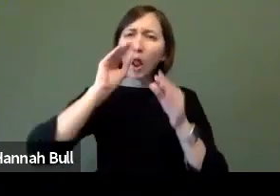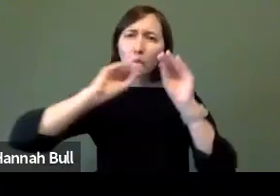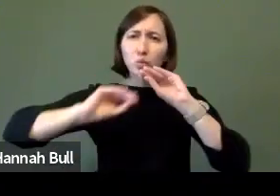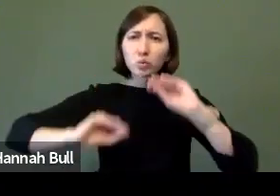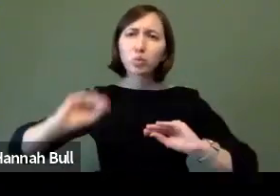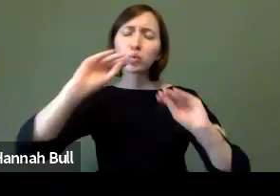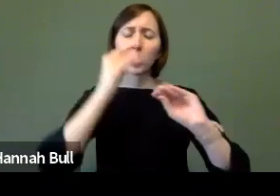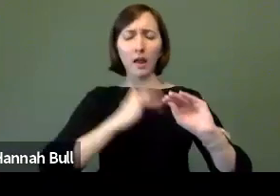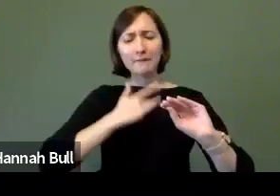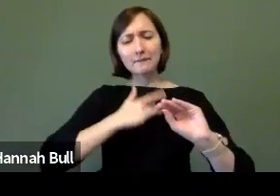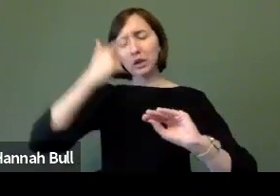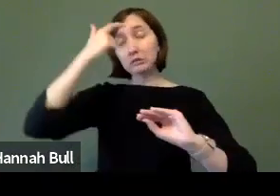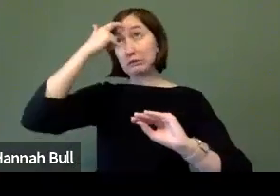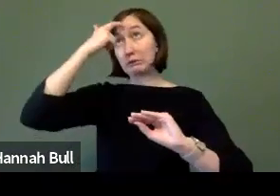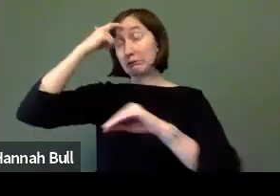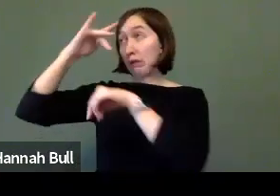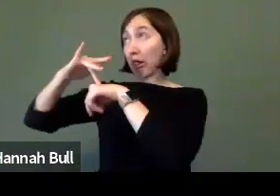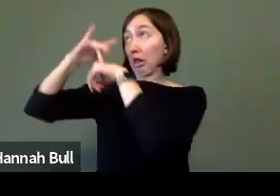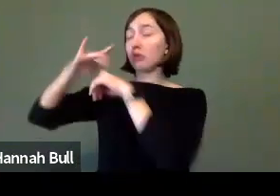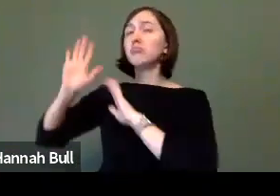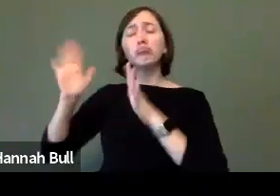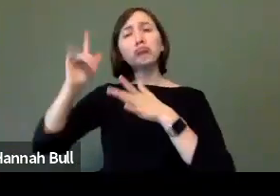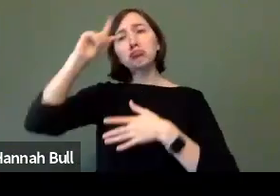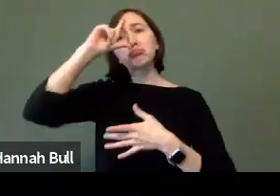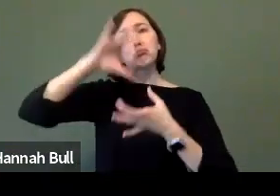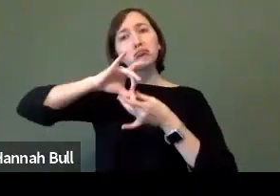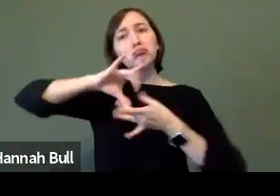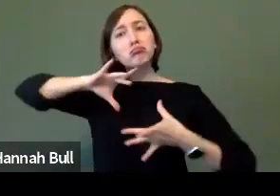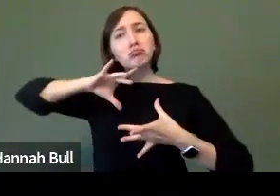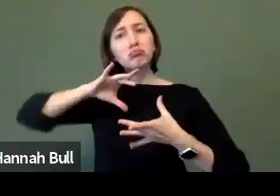You have options.